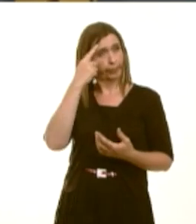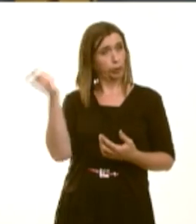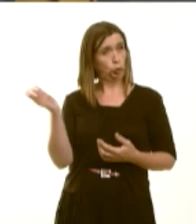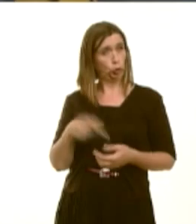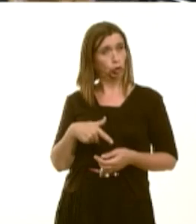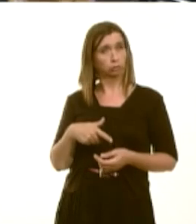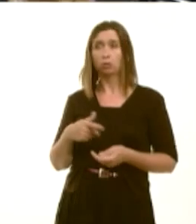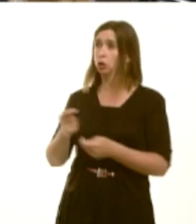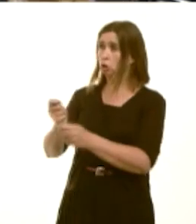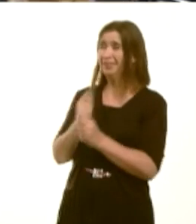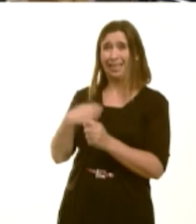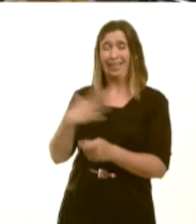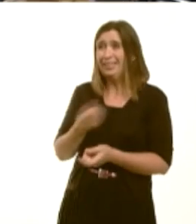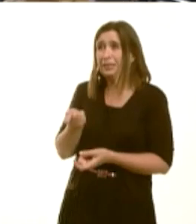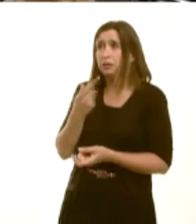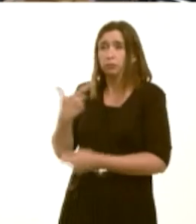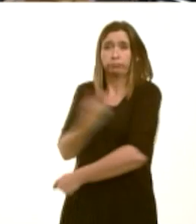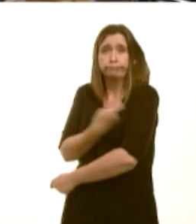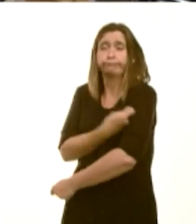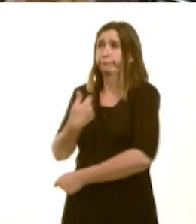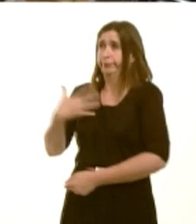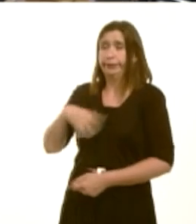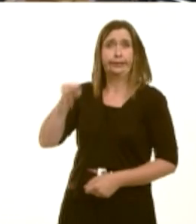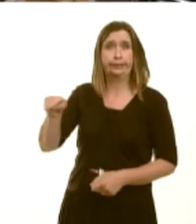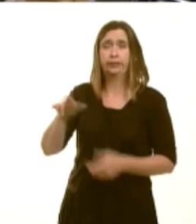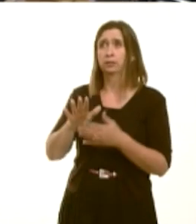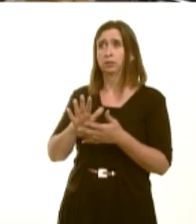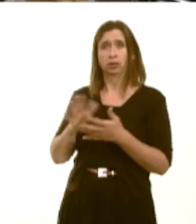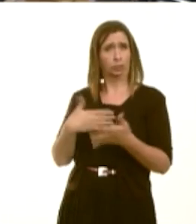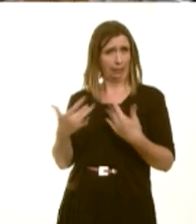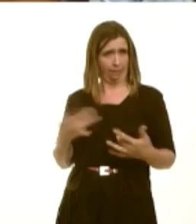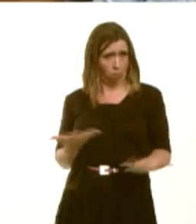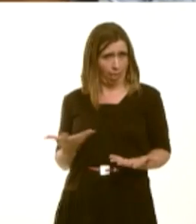that they need, regardless of where they live? Carwyn Jones: Yes. We have a system, of course,